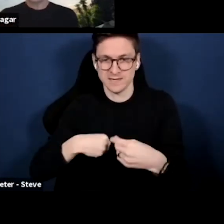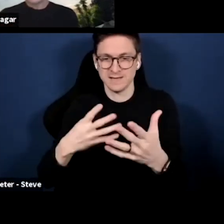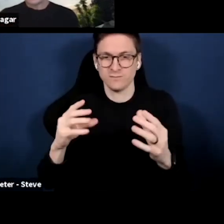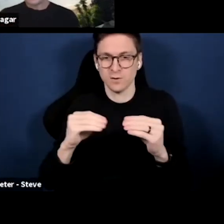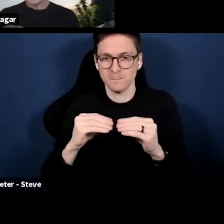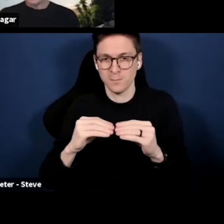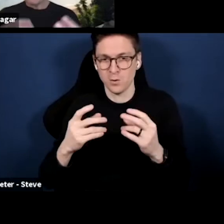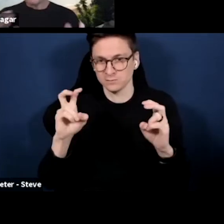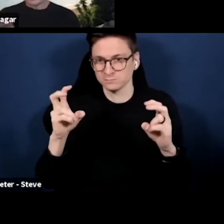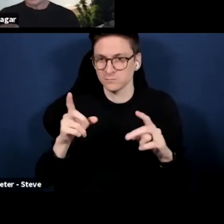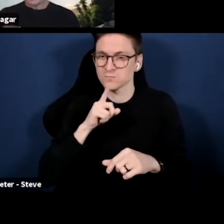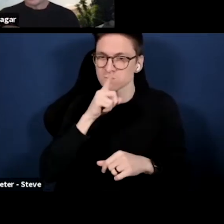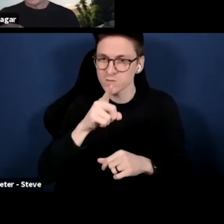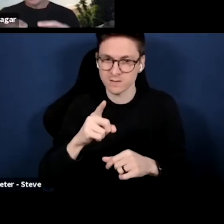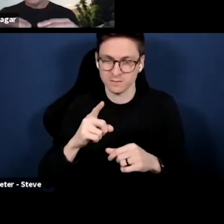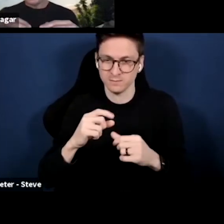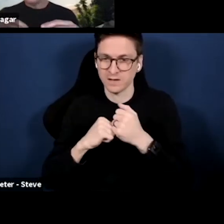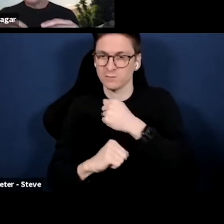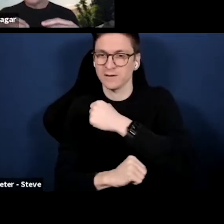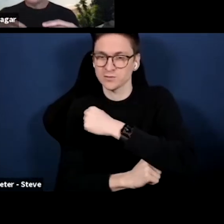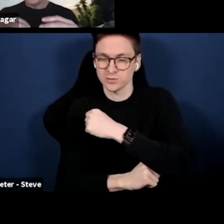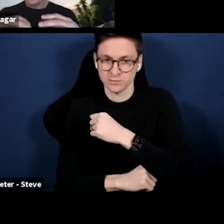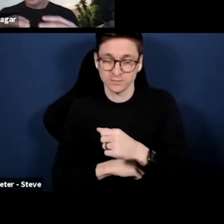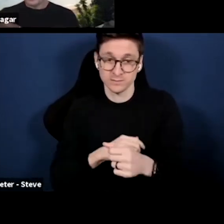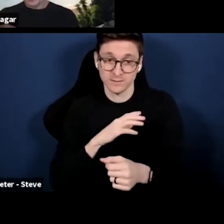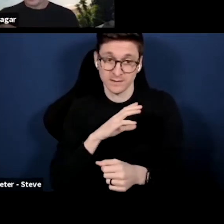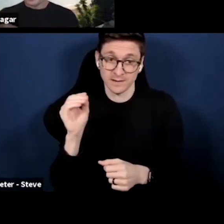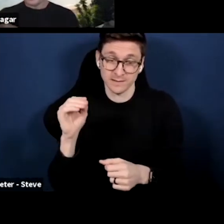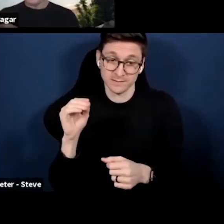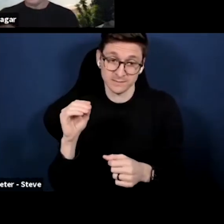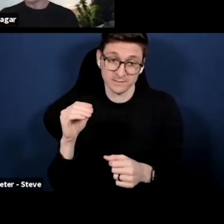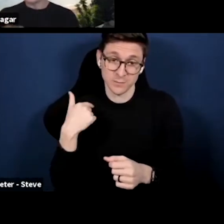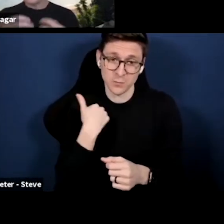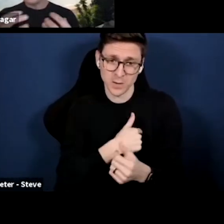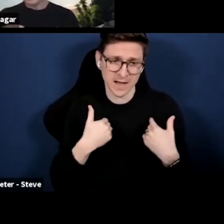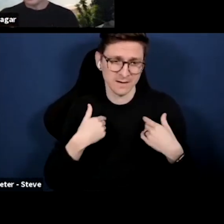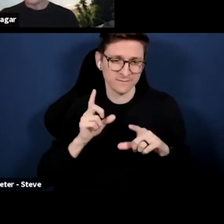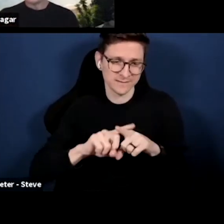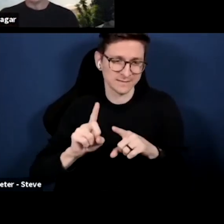and critically there's many different learning systems so episodic memory